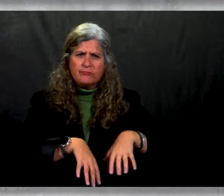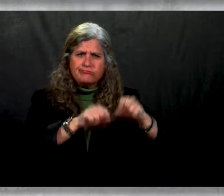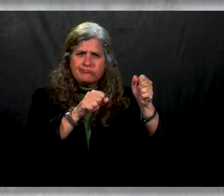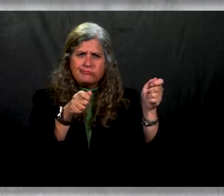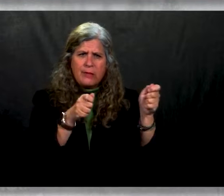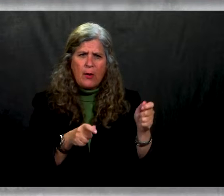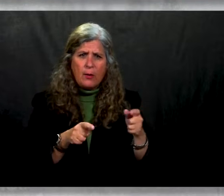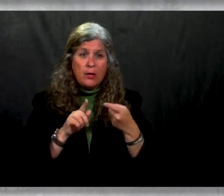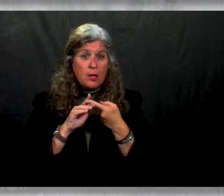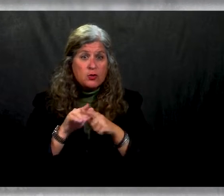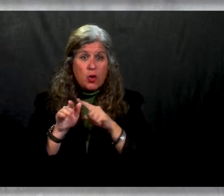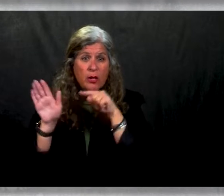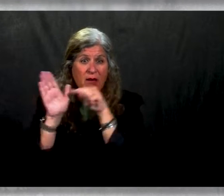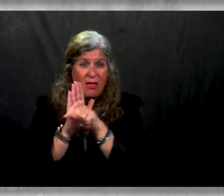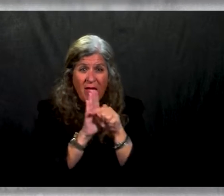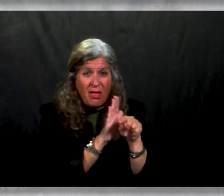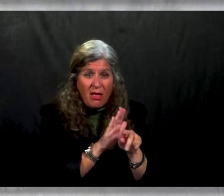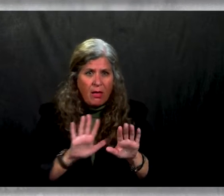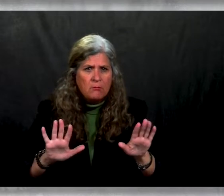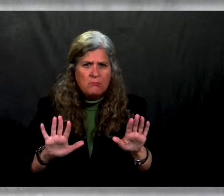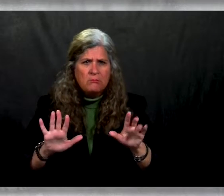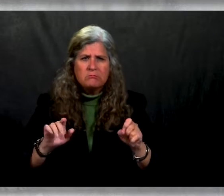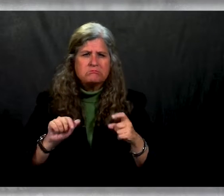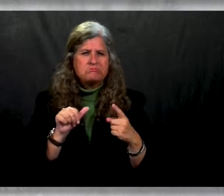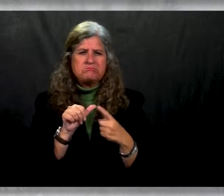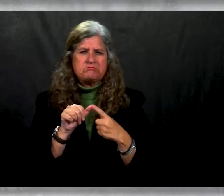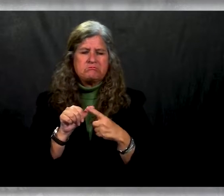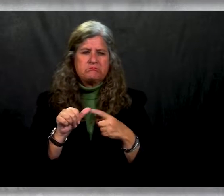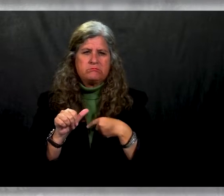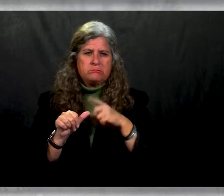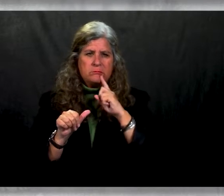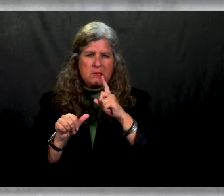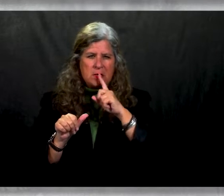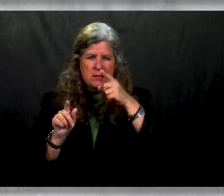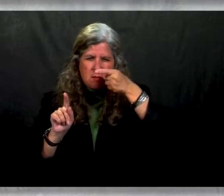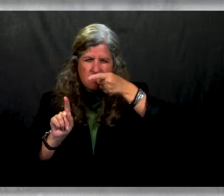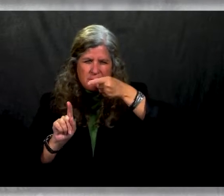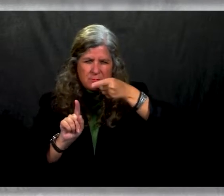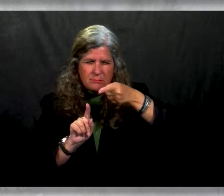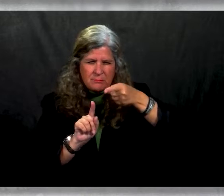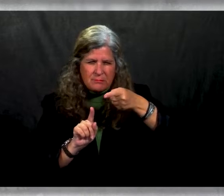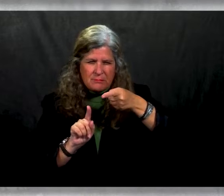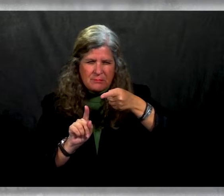Instead, they began implementing a series of measures aimed at targeting and excluding Jews from German society,